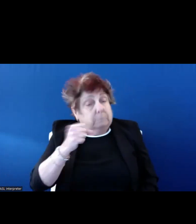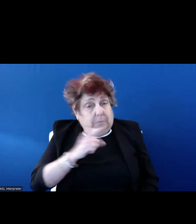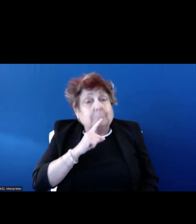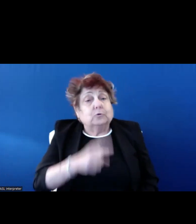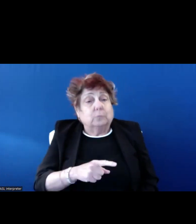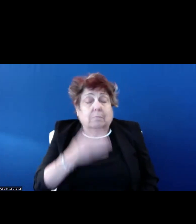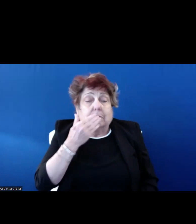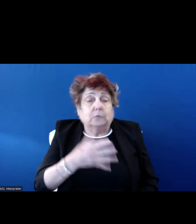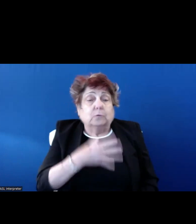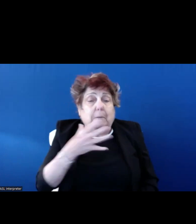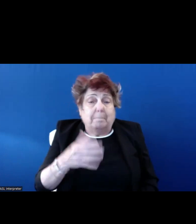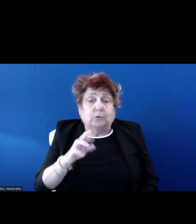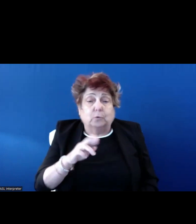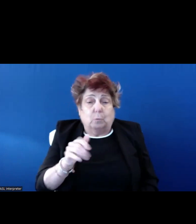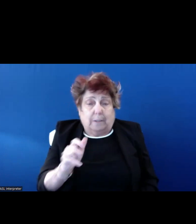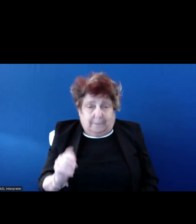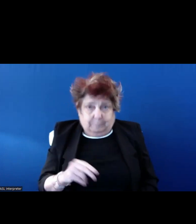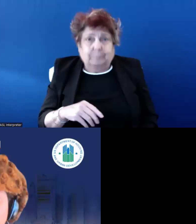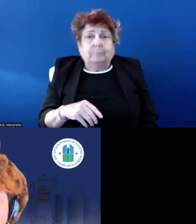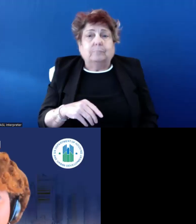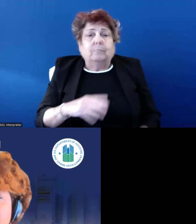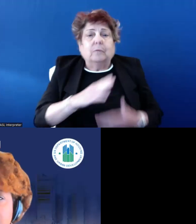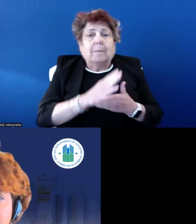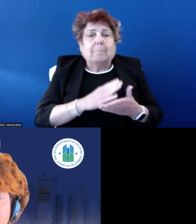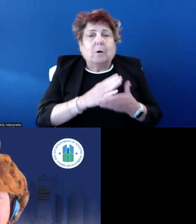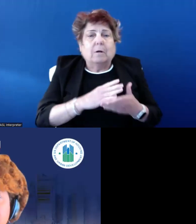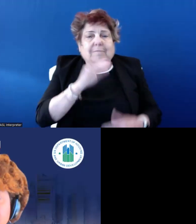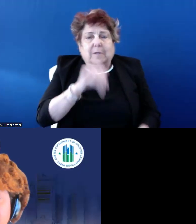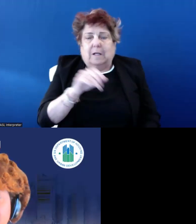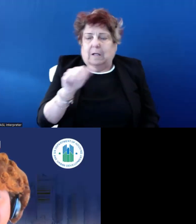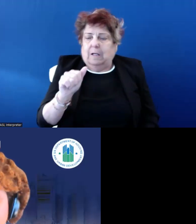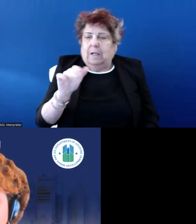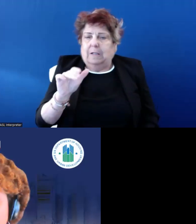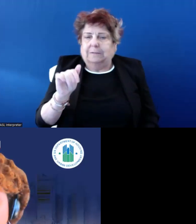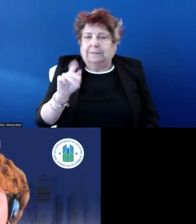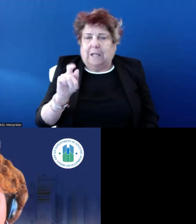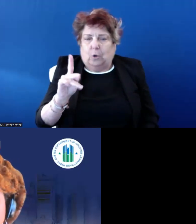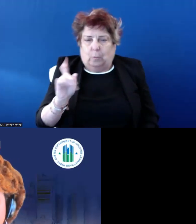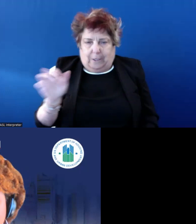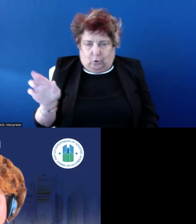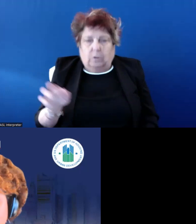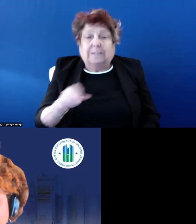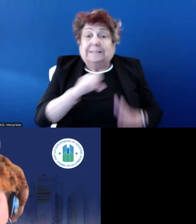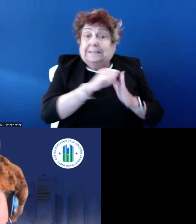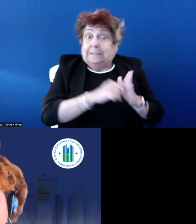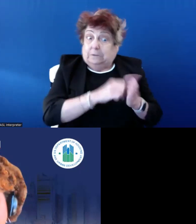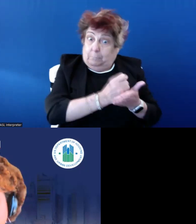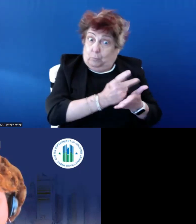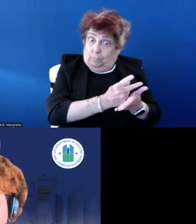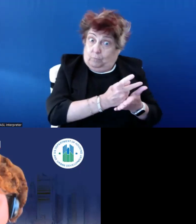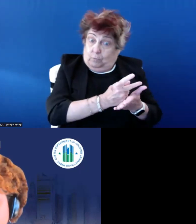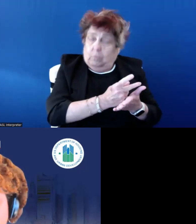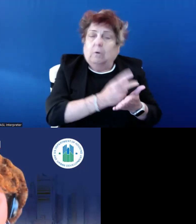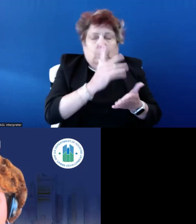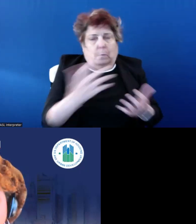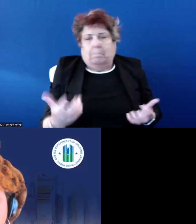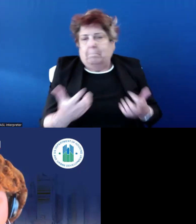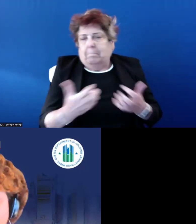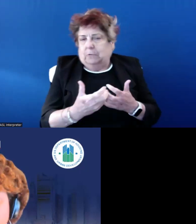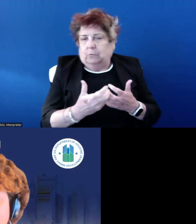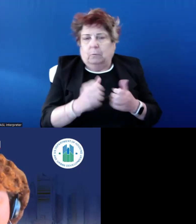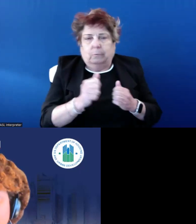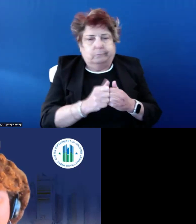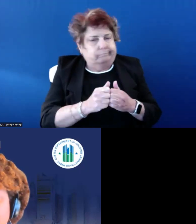As part of the accelerator, states that are approved will be matched with an incredible technical assistance provider.